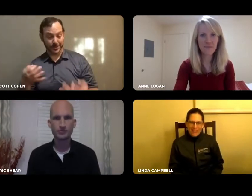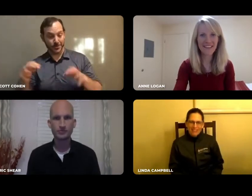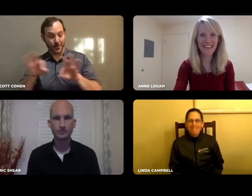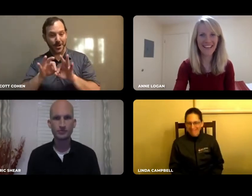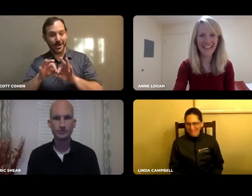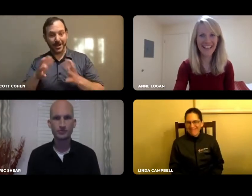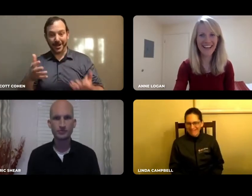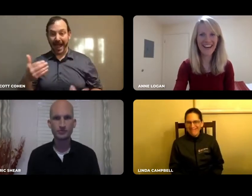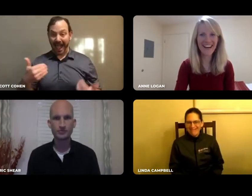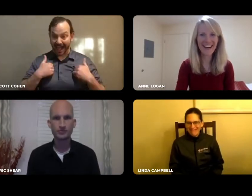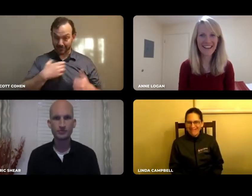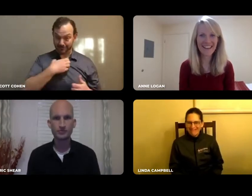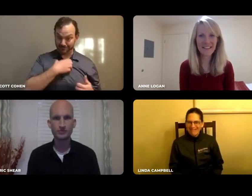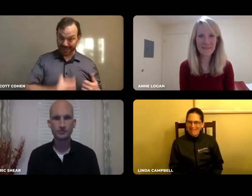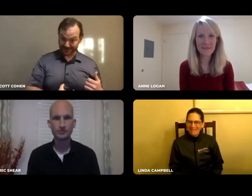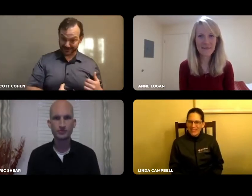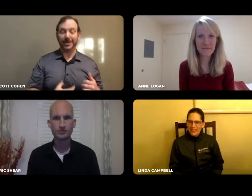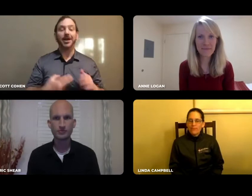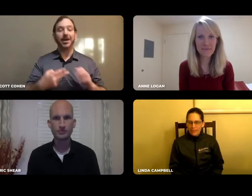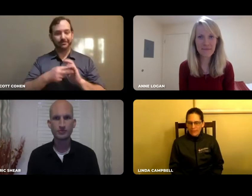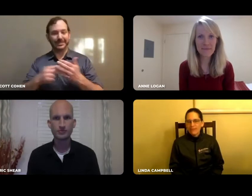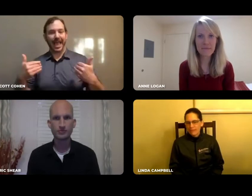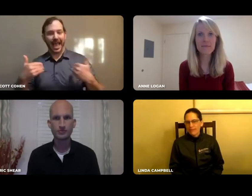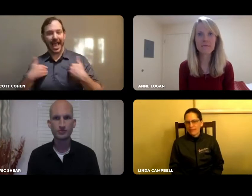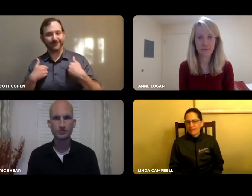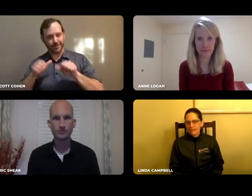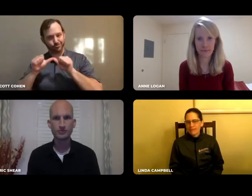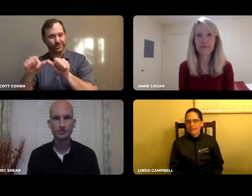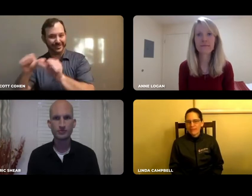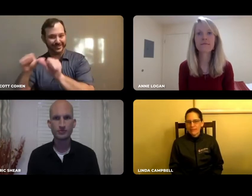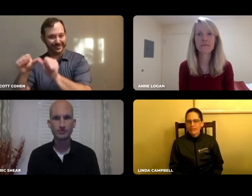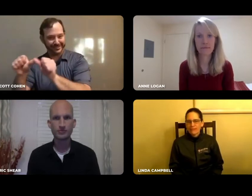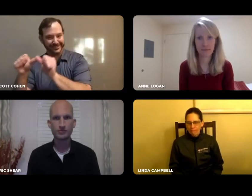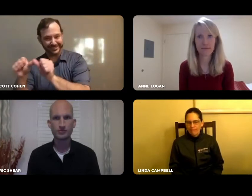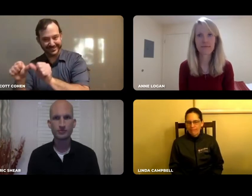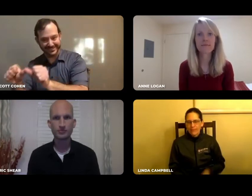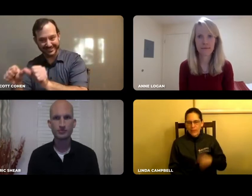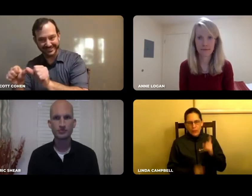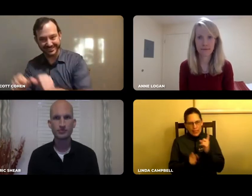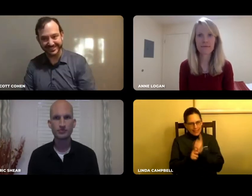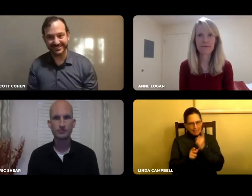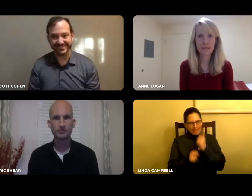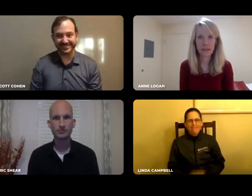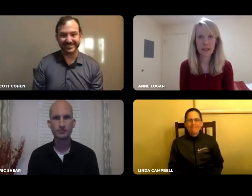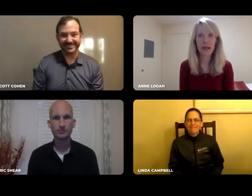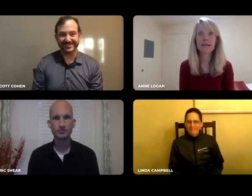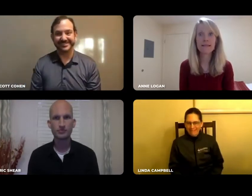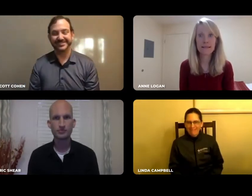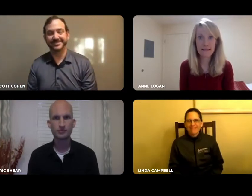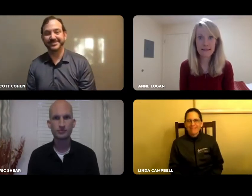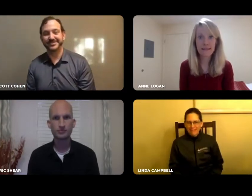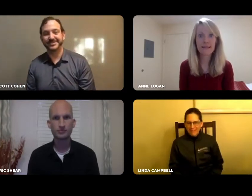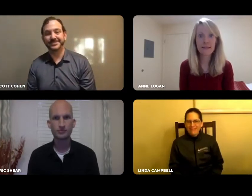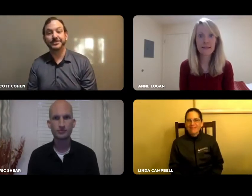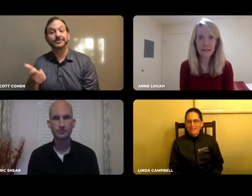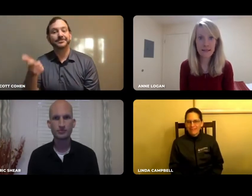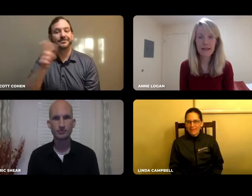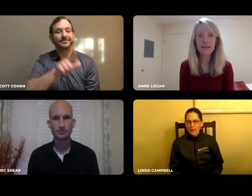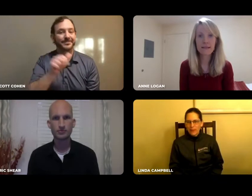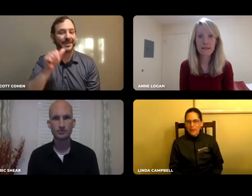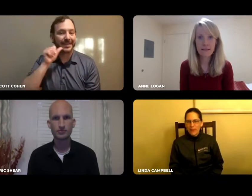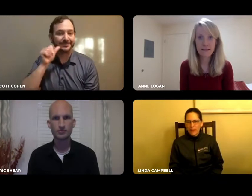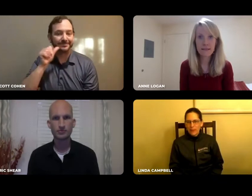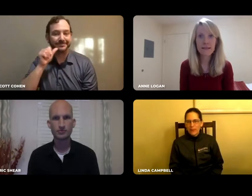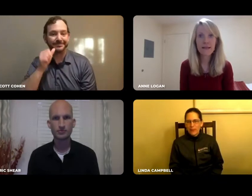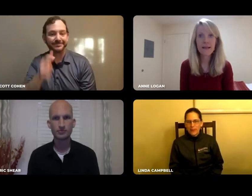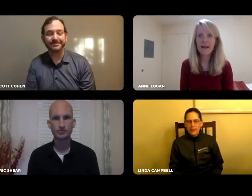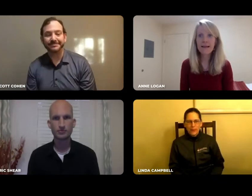passion is important.